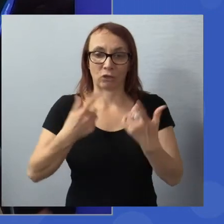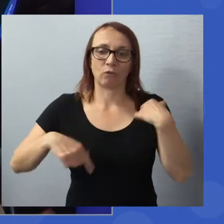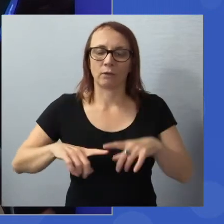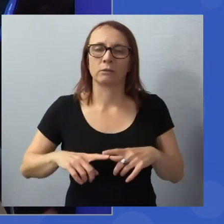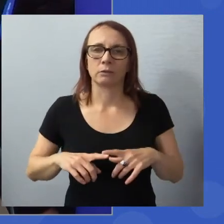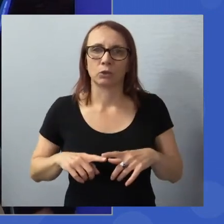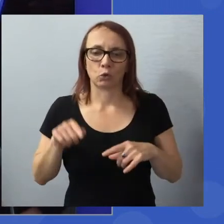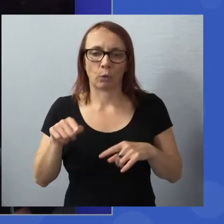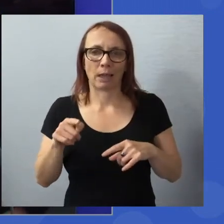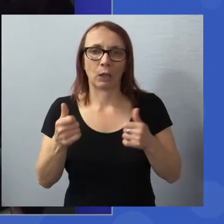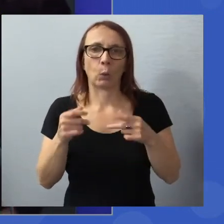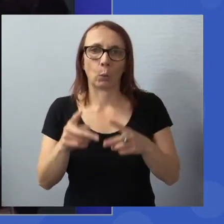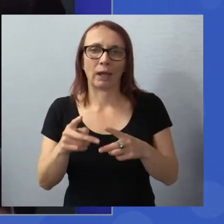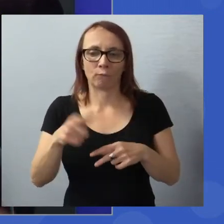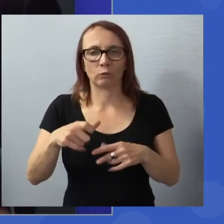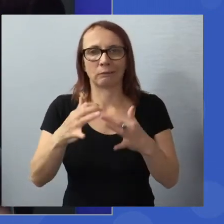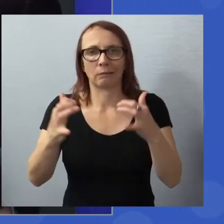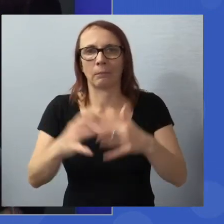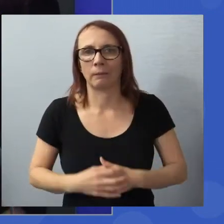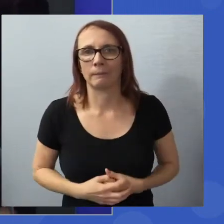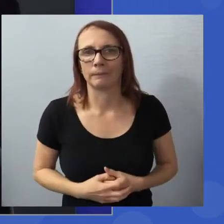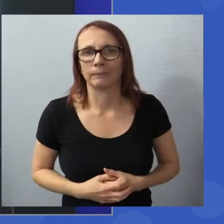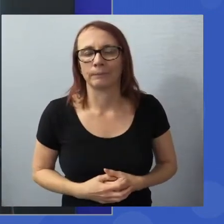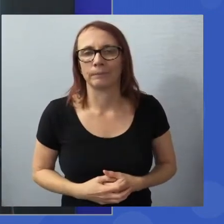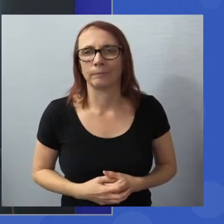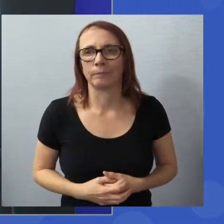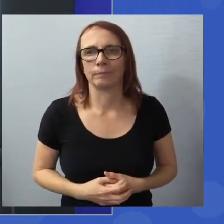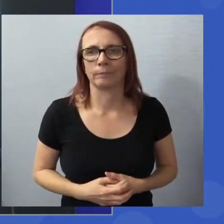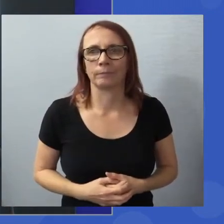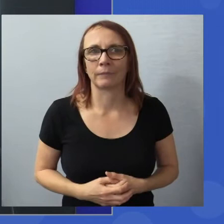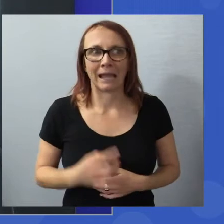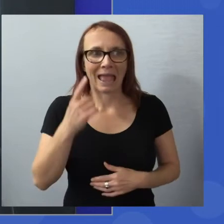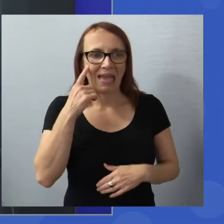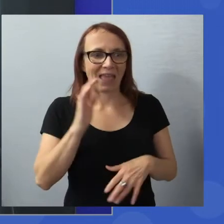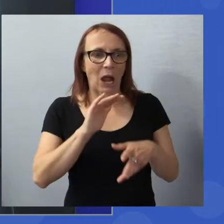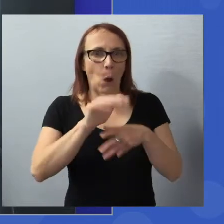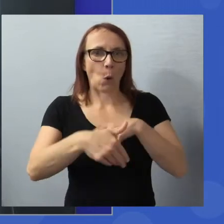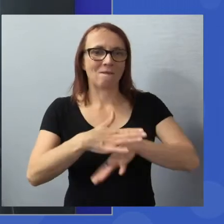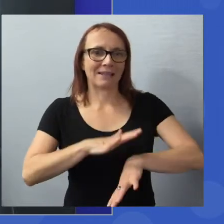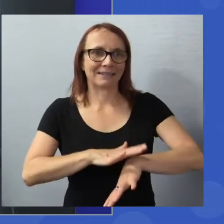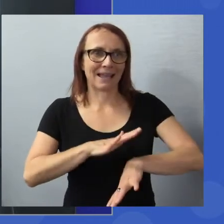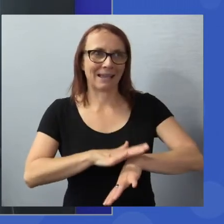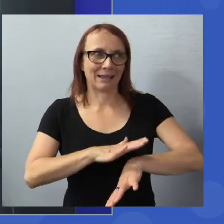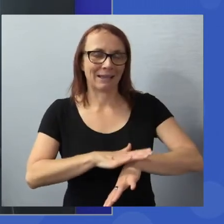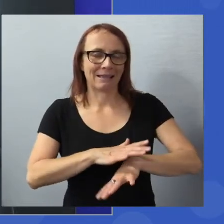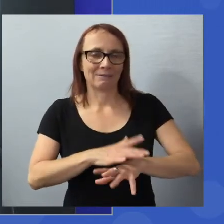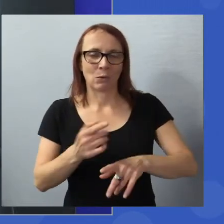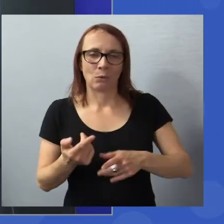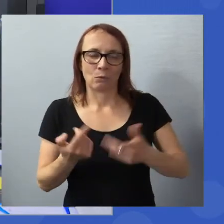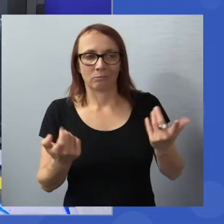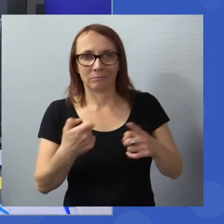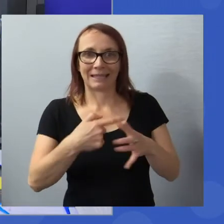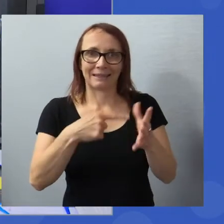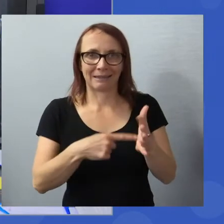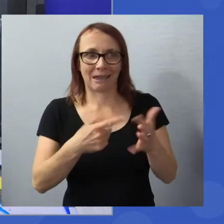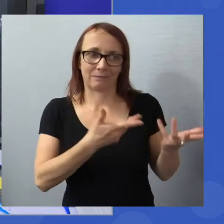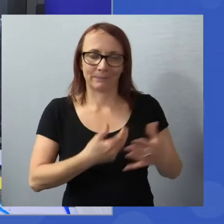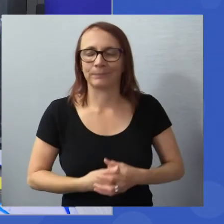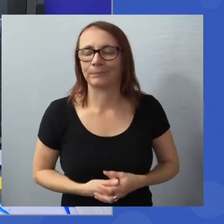task I think our time is more than up so we're handing back to Kate great